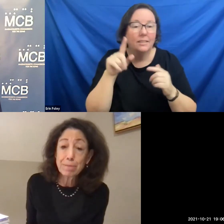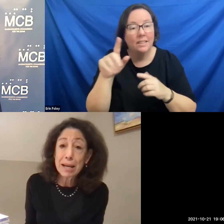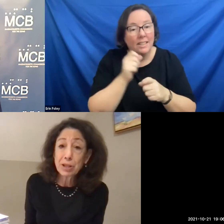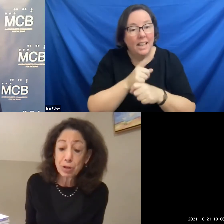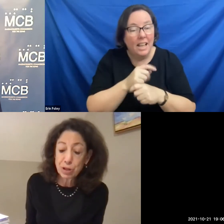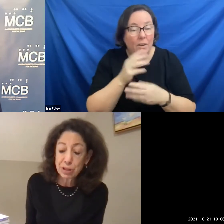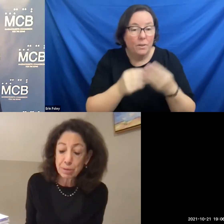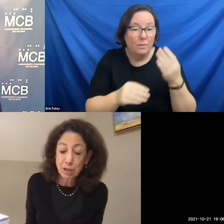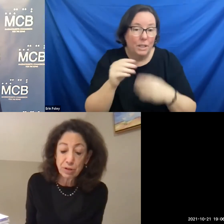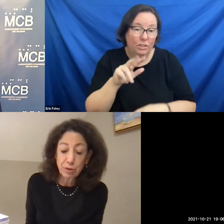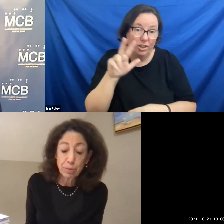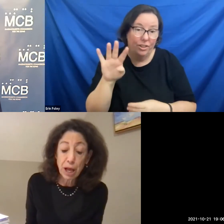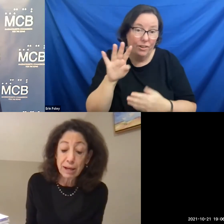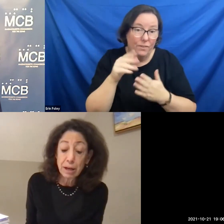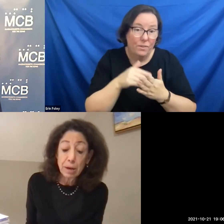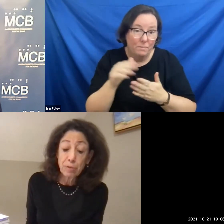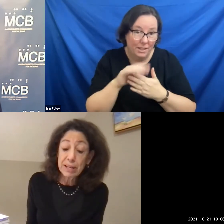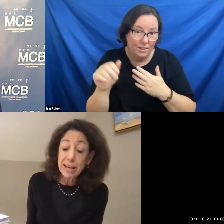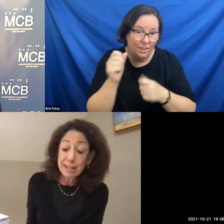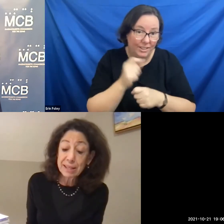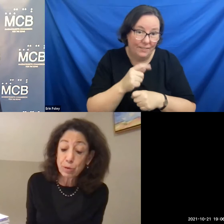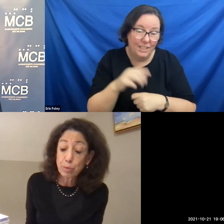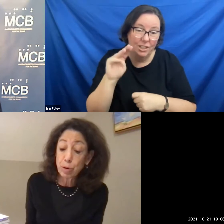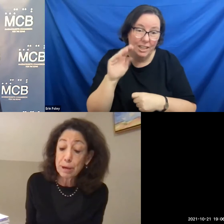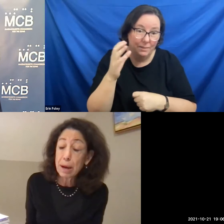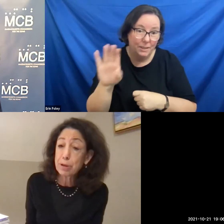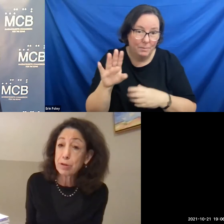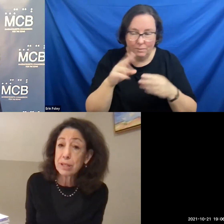Massachusetts Commission for the Blind provides access to employment opportunities